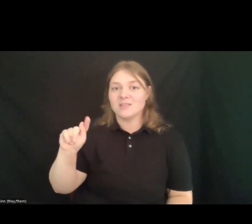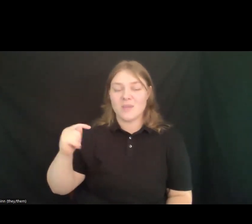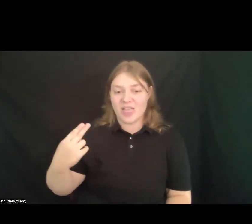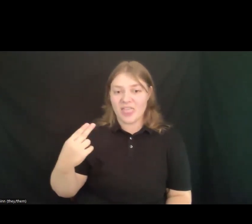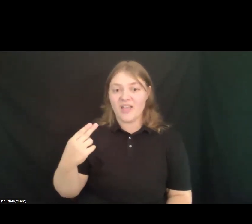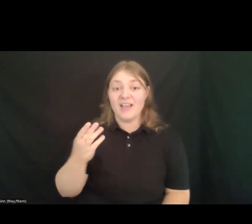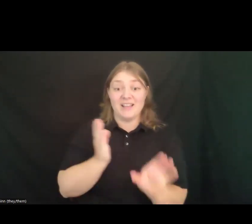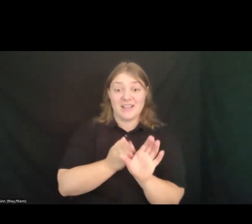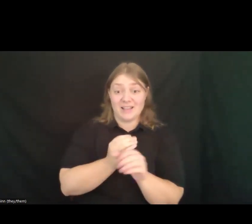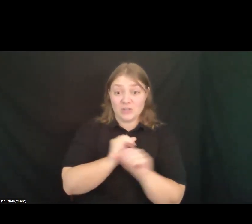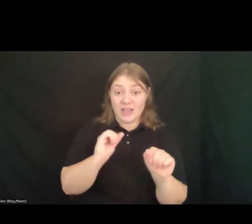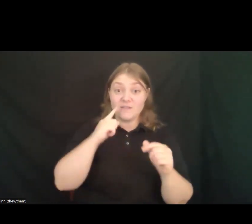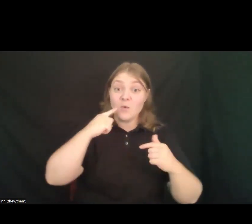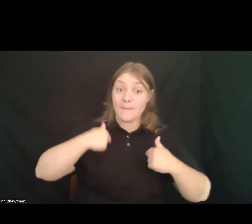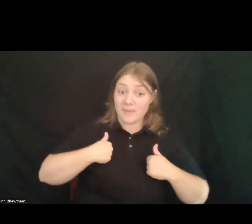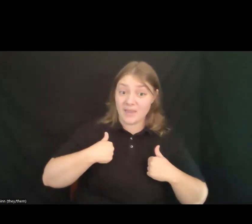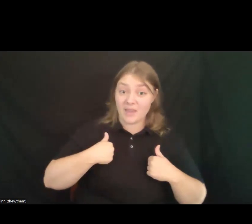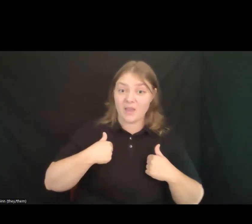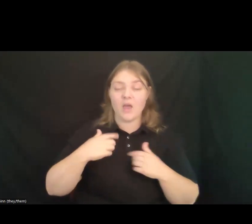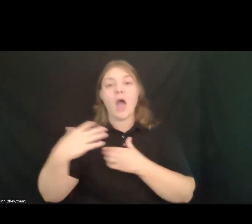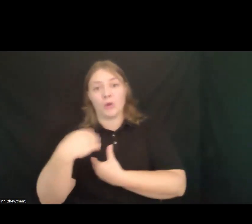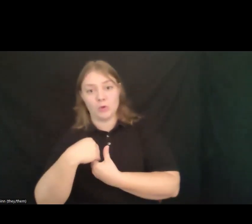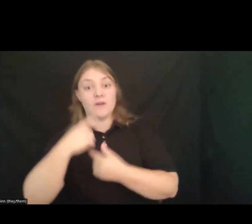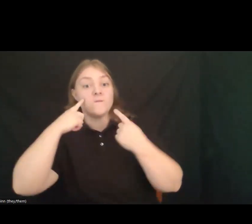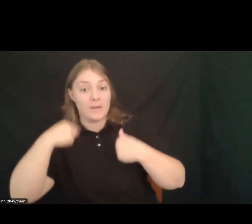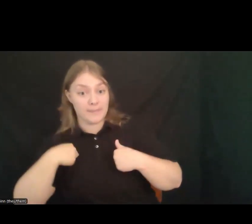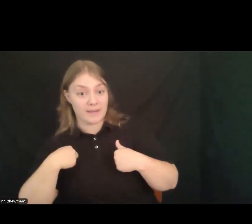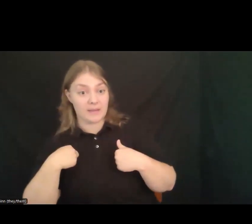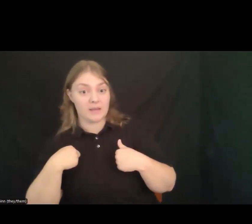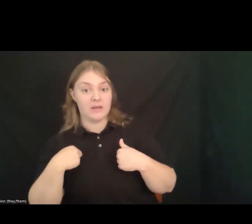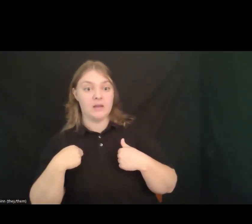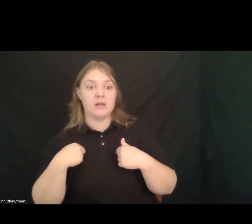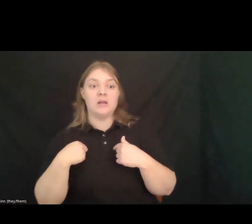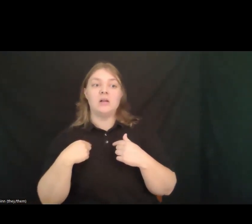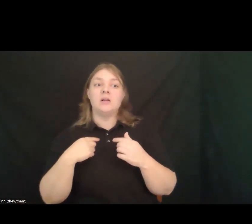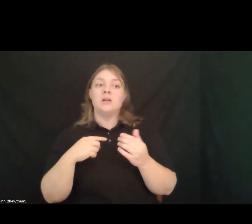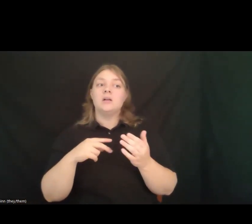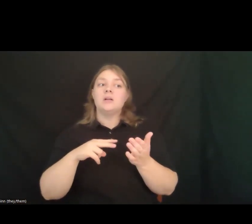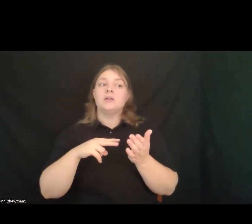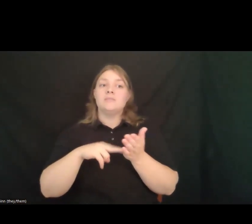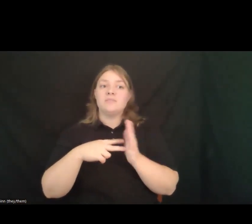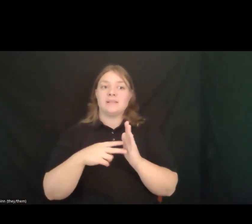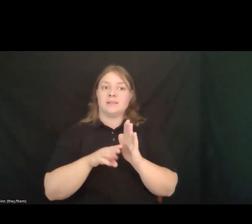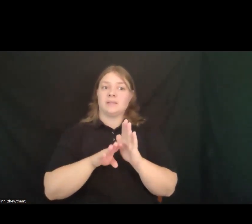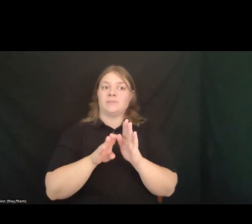safety for me and inclusion involves creating a safe space right for the individual that you're